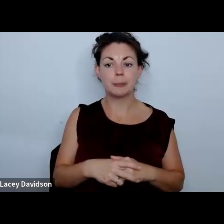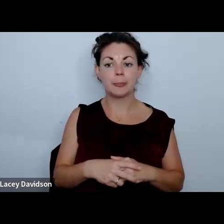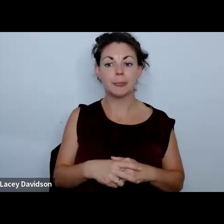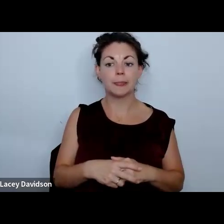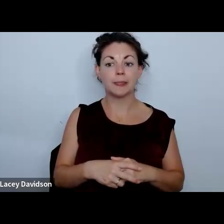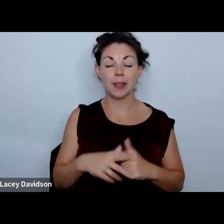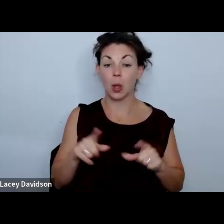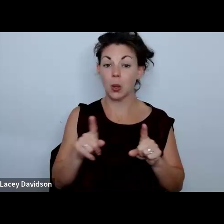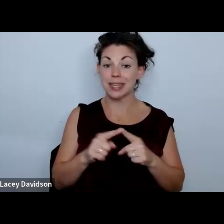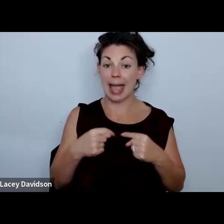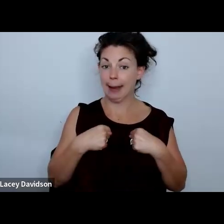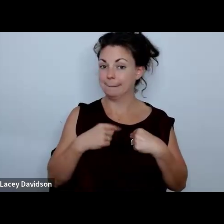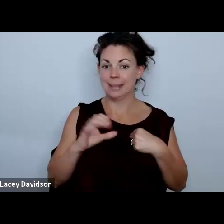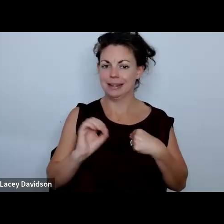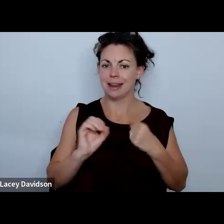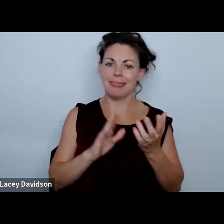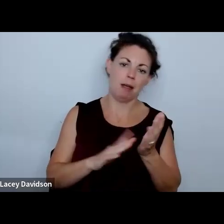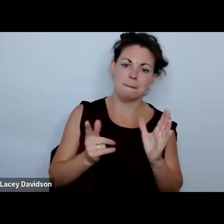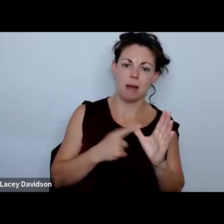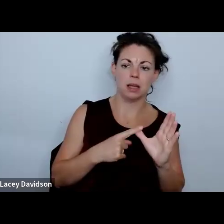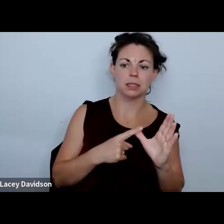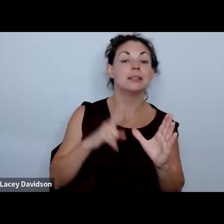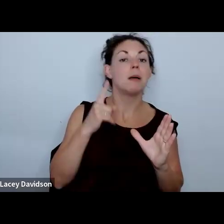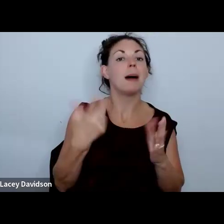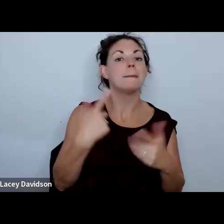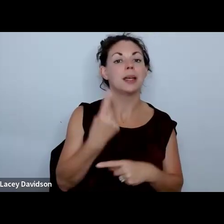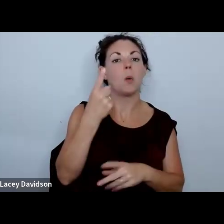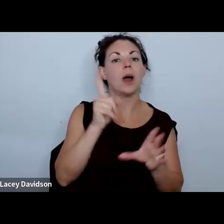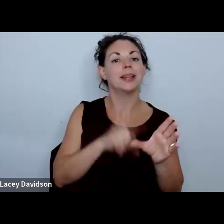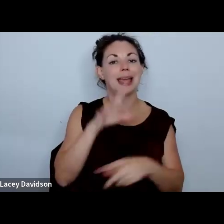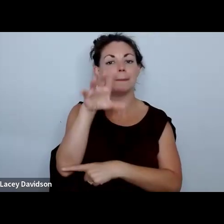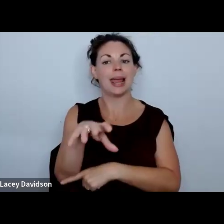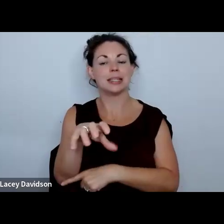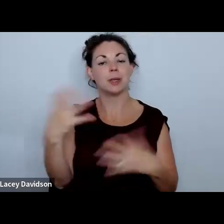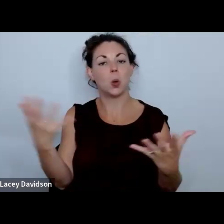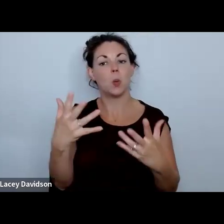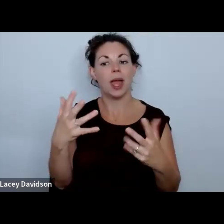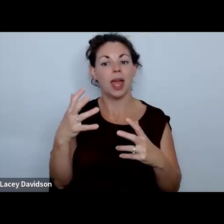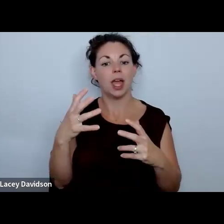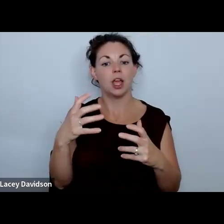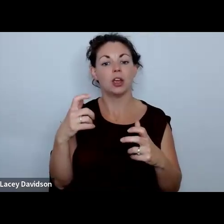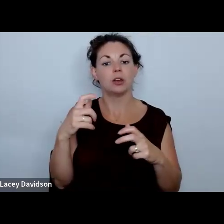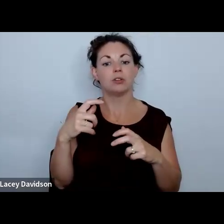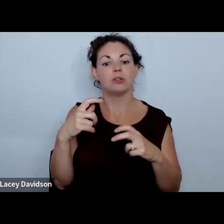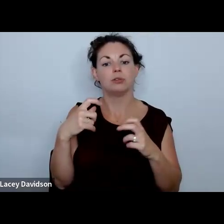and I also briefly after graduation worked with an MP for